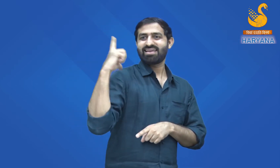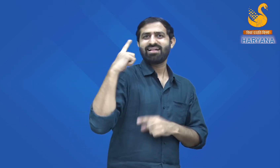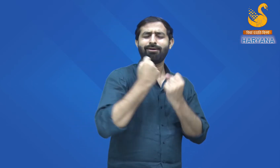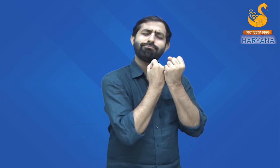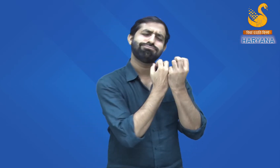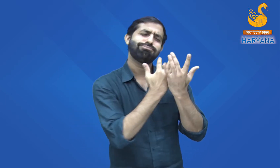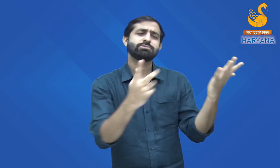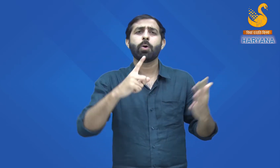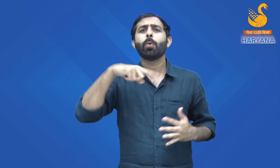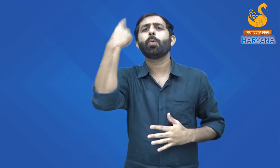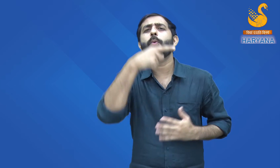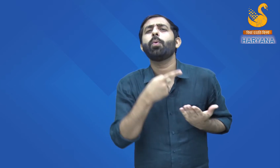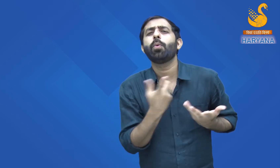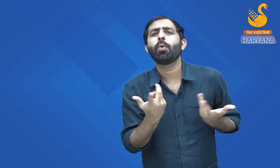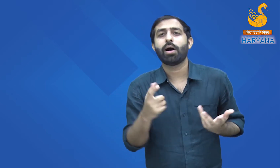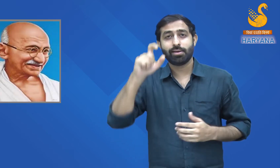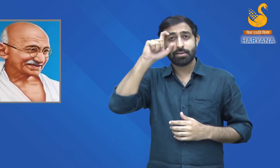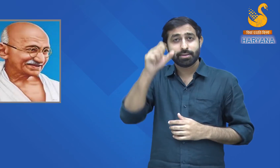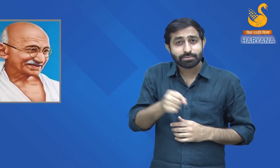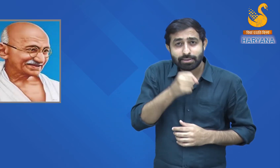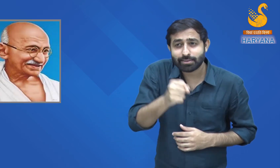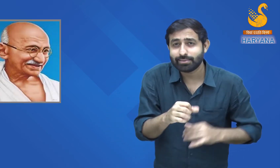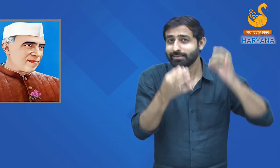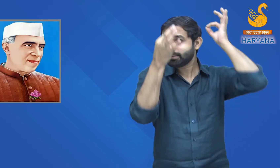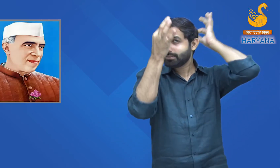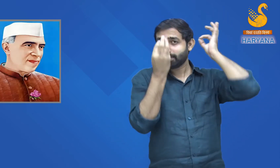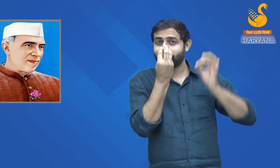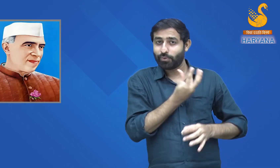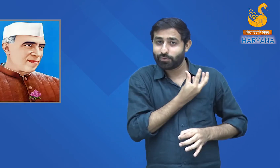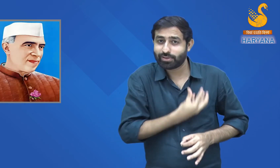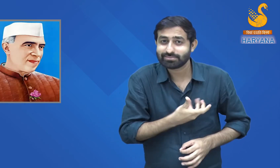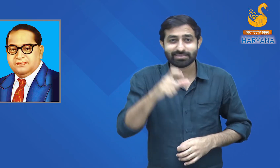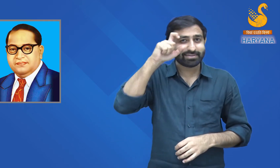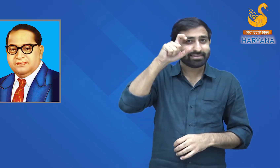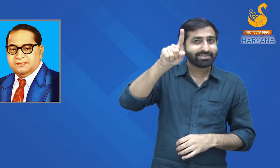The Freedom Fighters of our country like Mahatma Gandhi, Jaharlala Nehru,